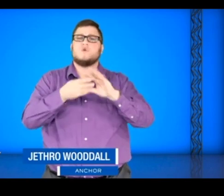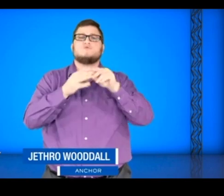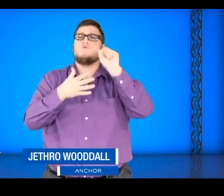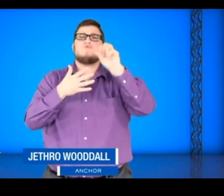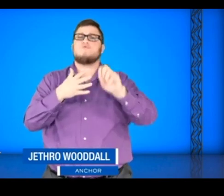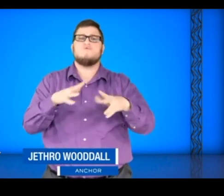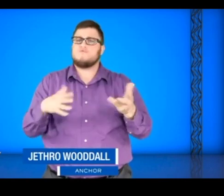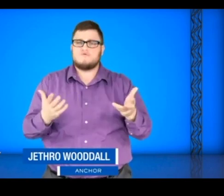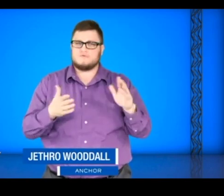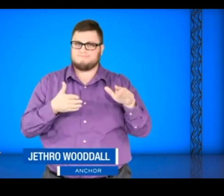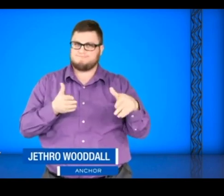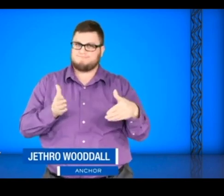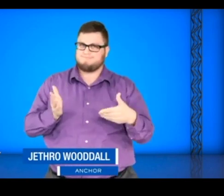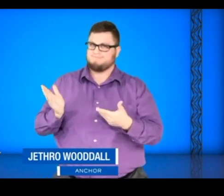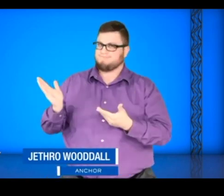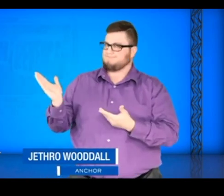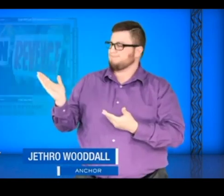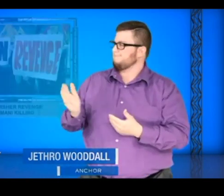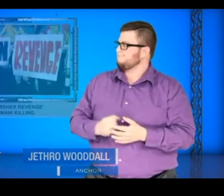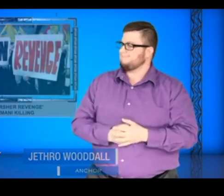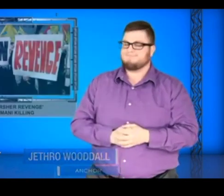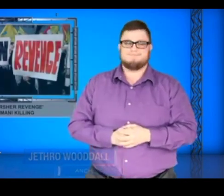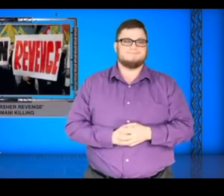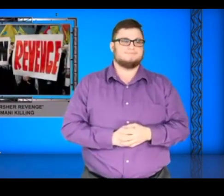Here are your top stories for today.